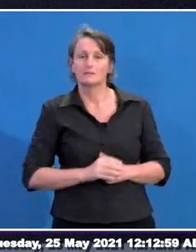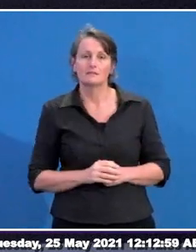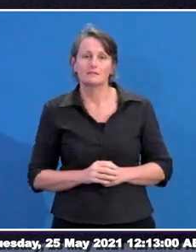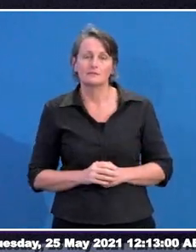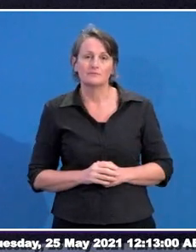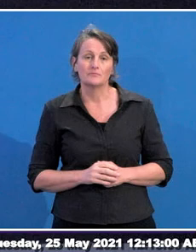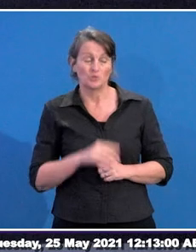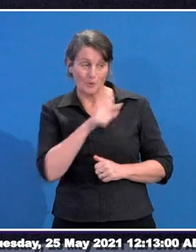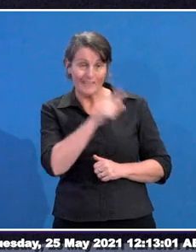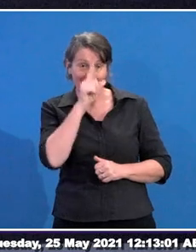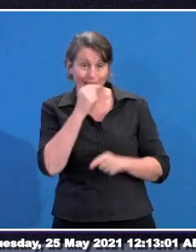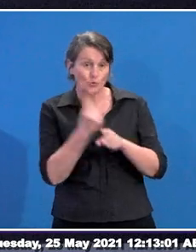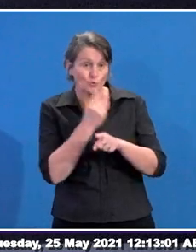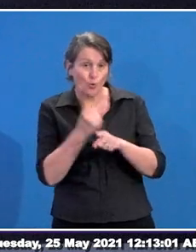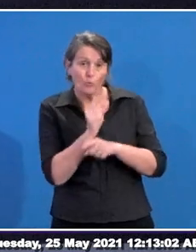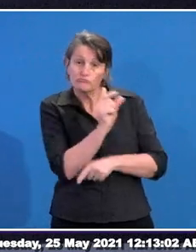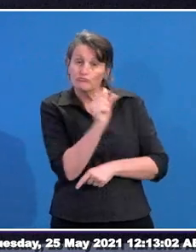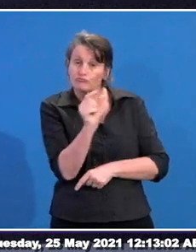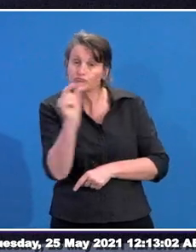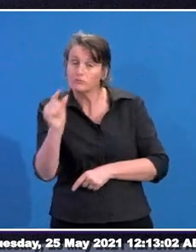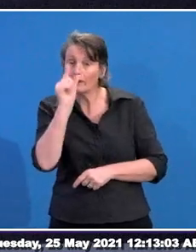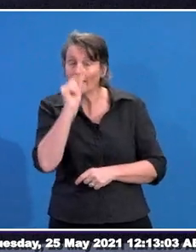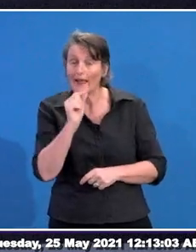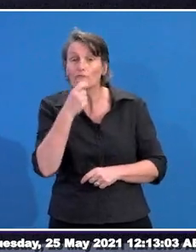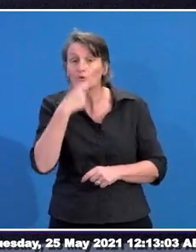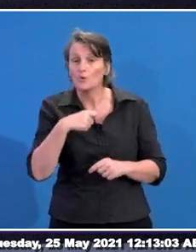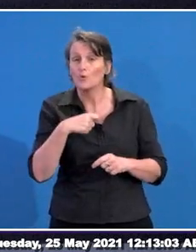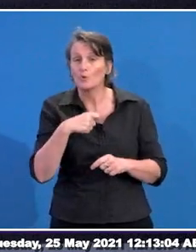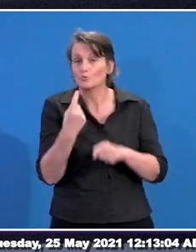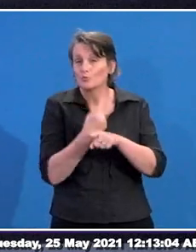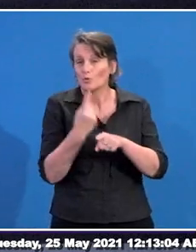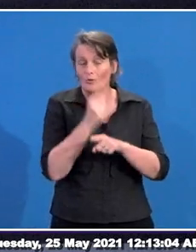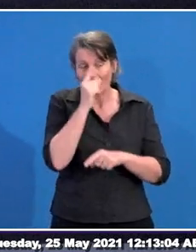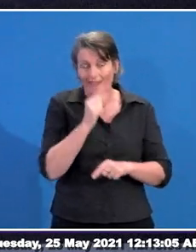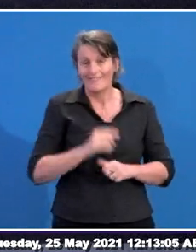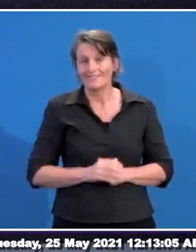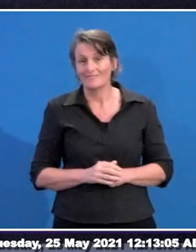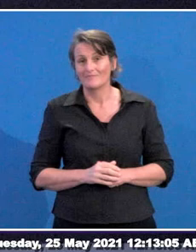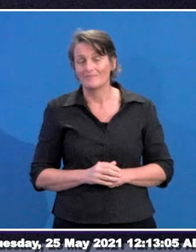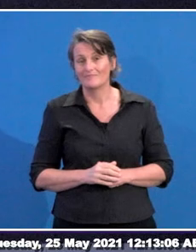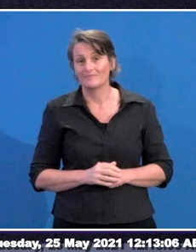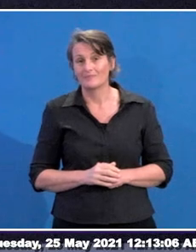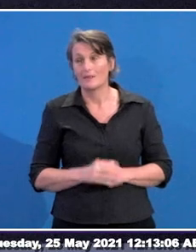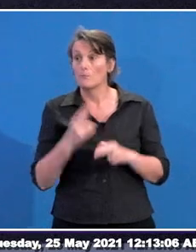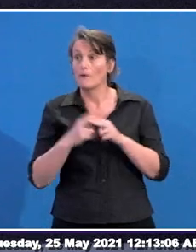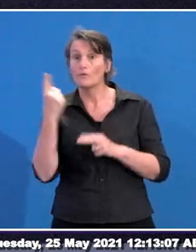he can say a few more words but that's, for a support worker who knows him,